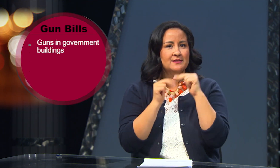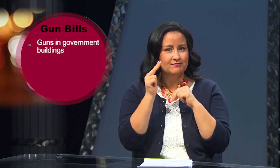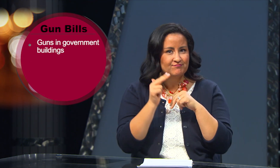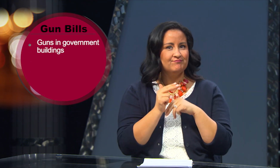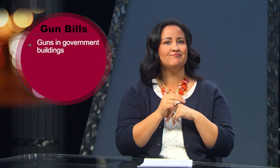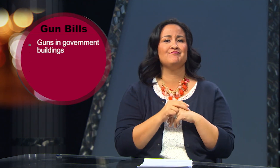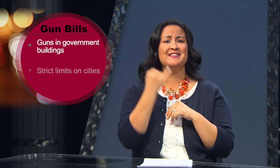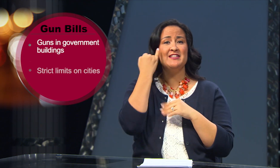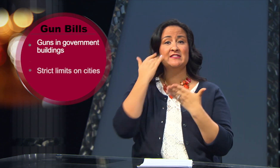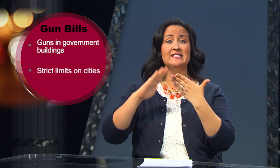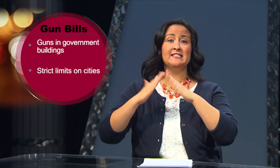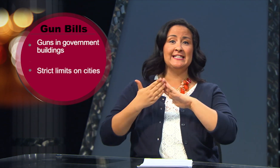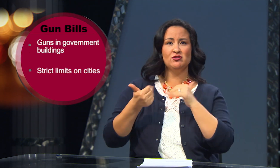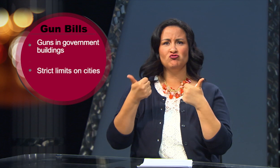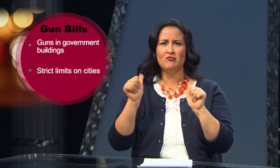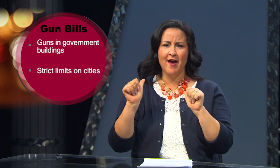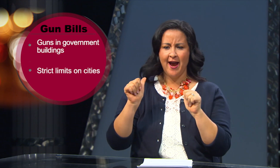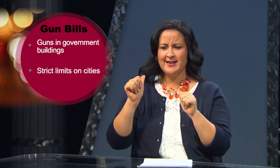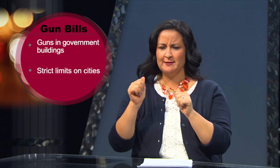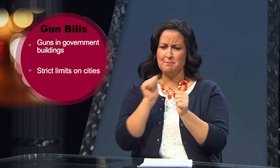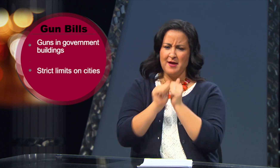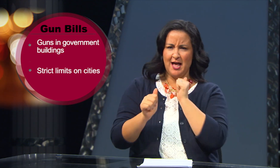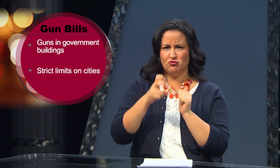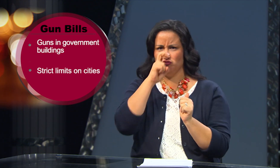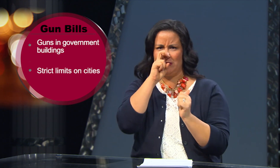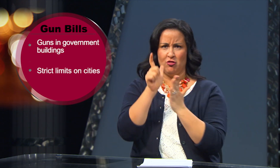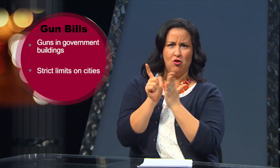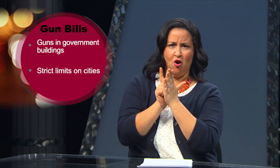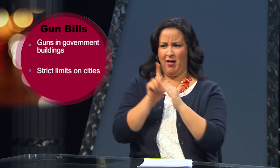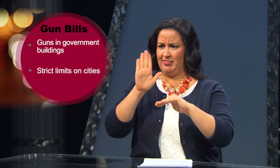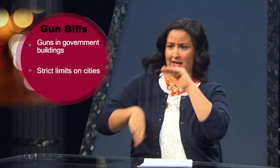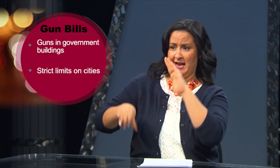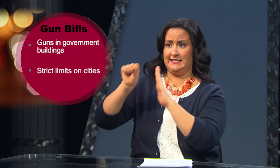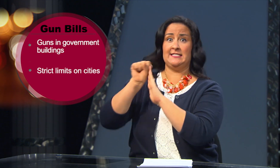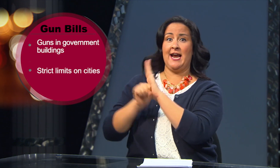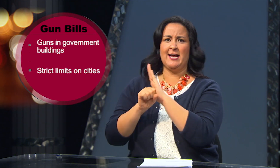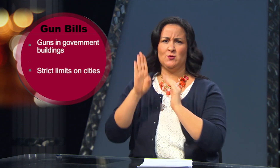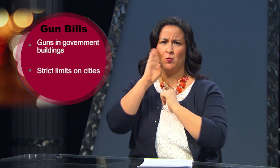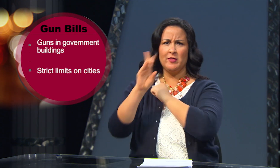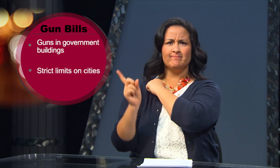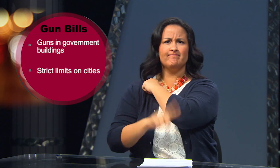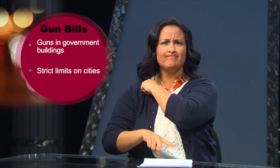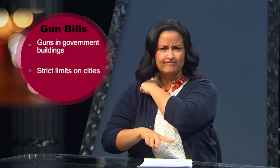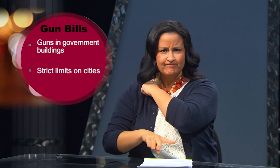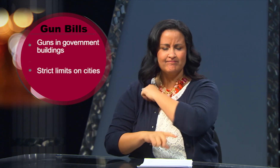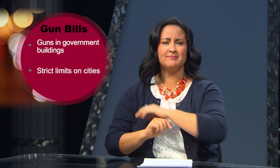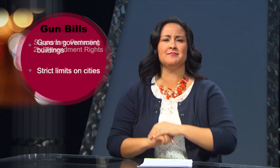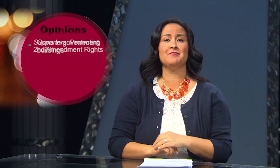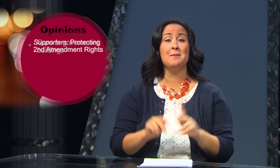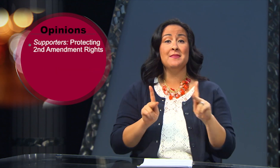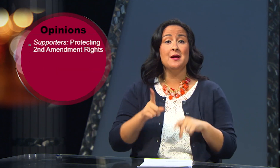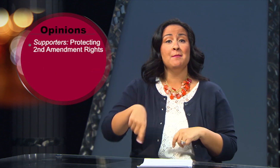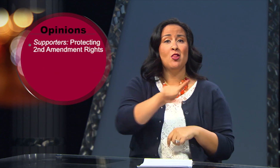CITIES IF THEY TRY TO PASS GUN LEGISLATION THAT IS STRICTER THAN STATE POLICY.